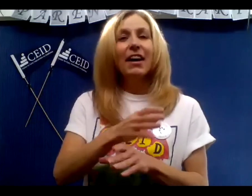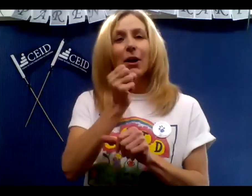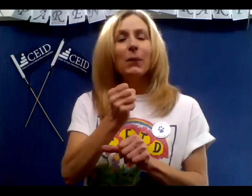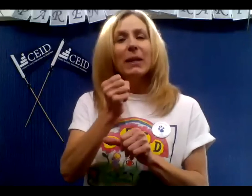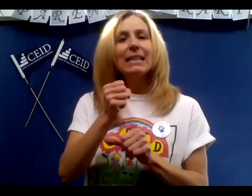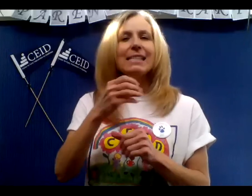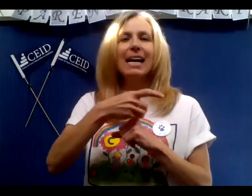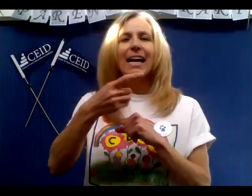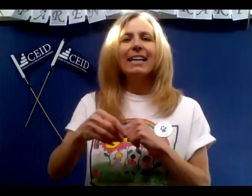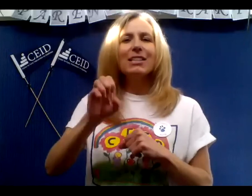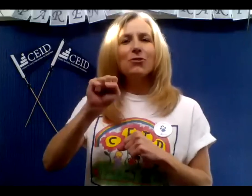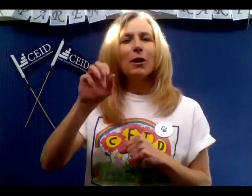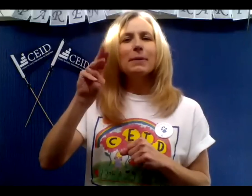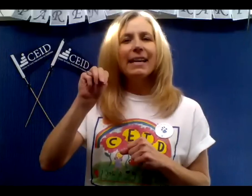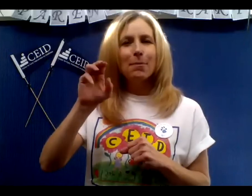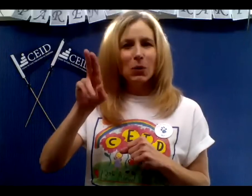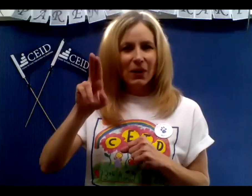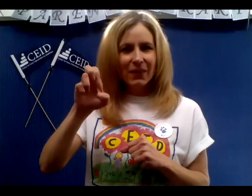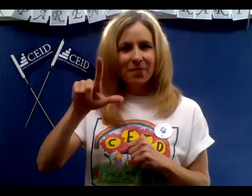that our winning design is from Samuel.